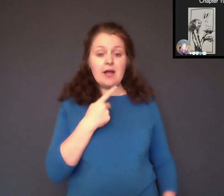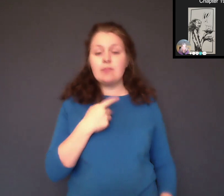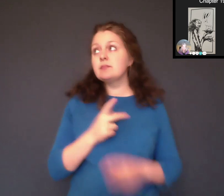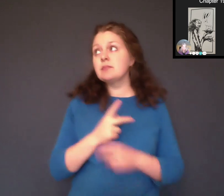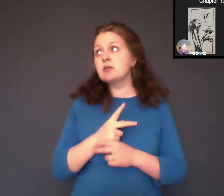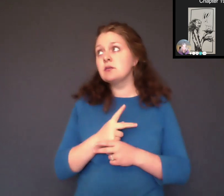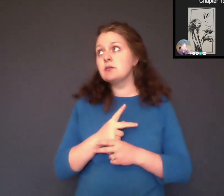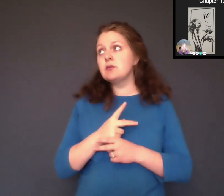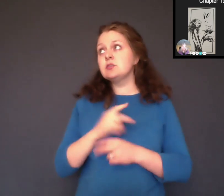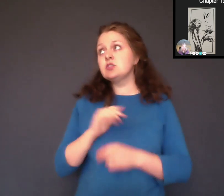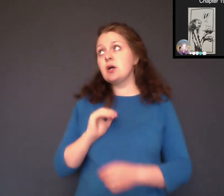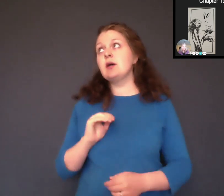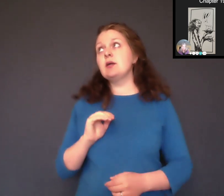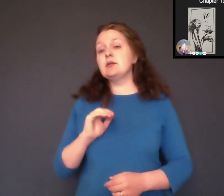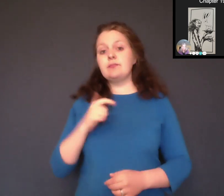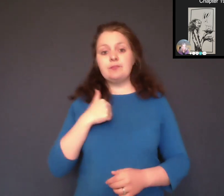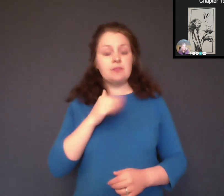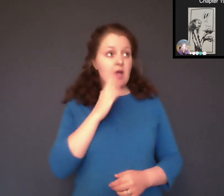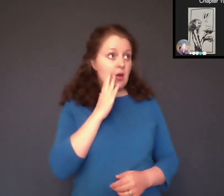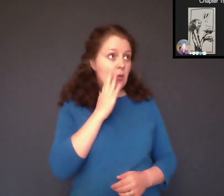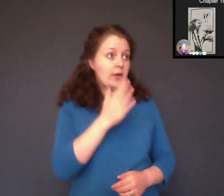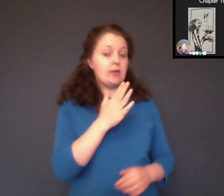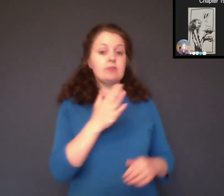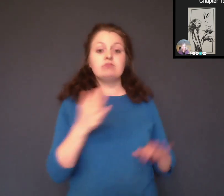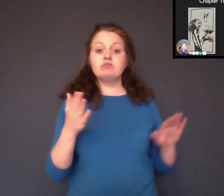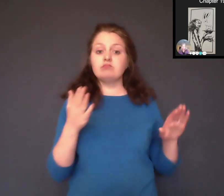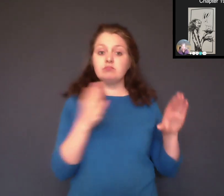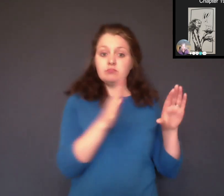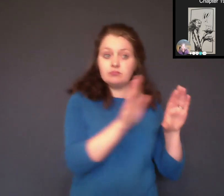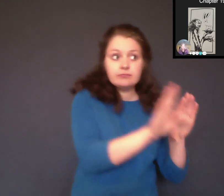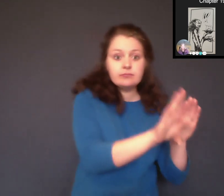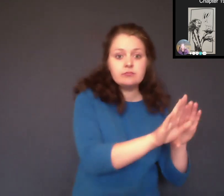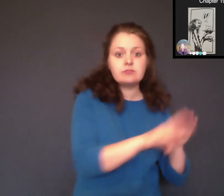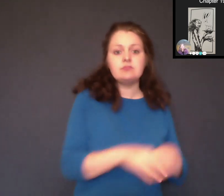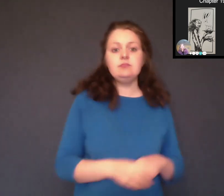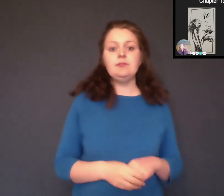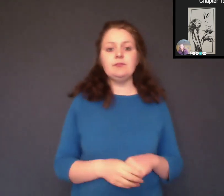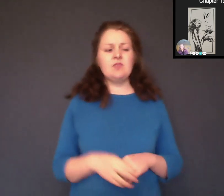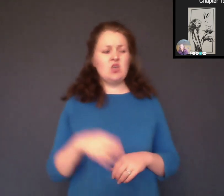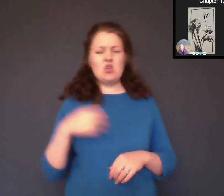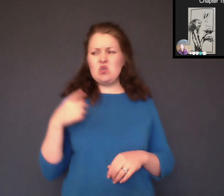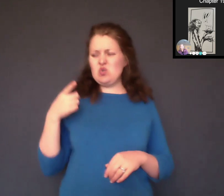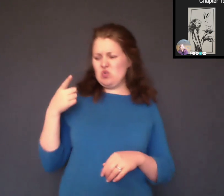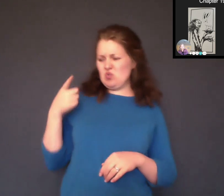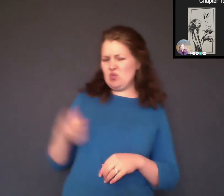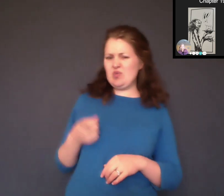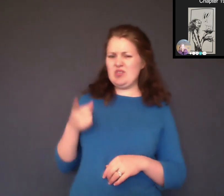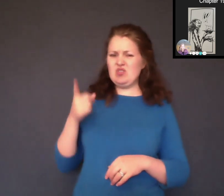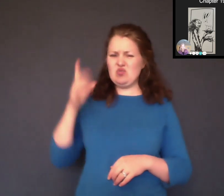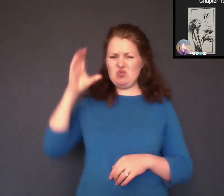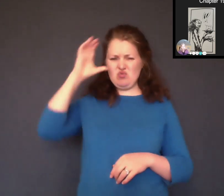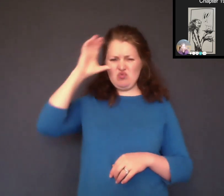child she said i will he told her then close the door you're a strange one richter said his smile